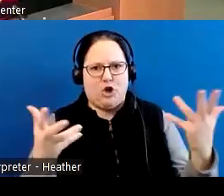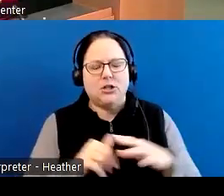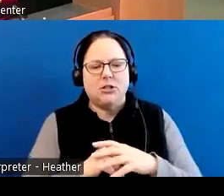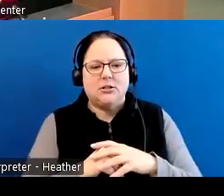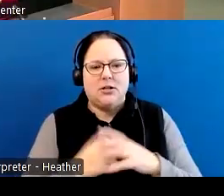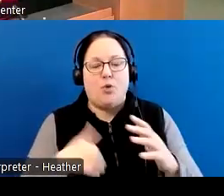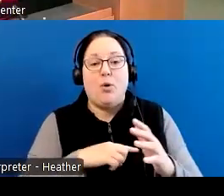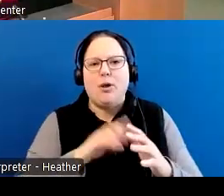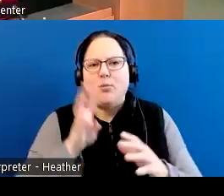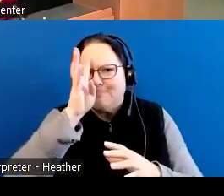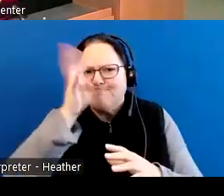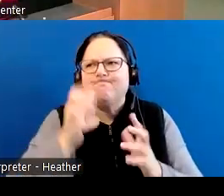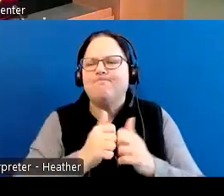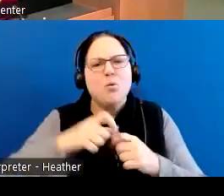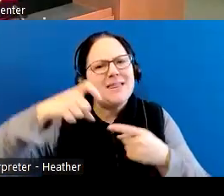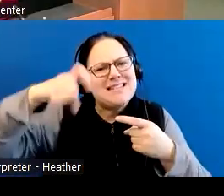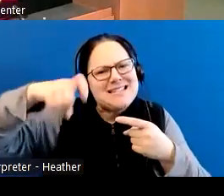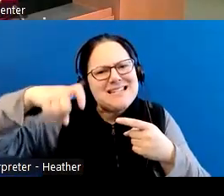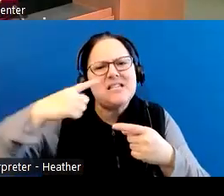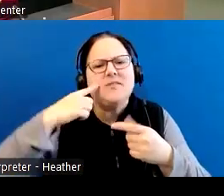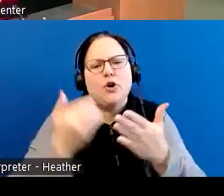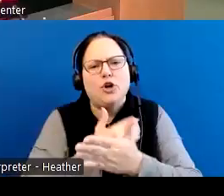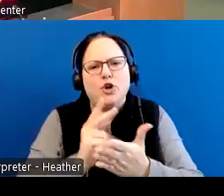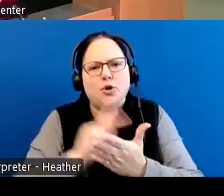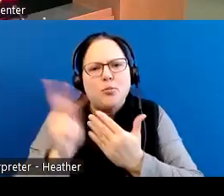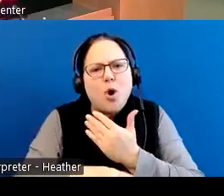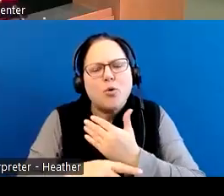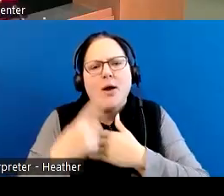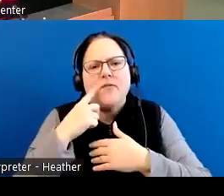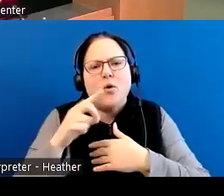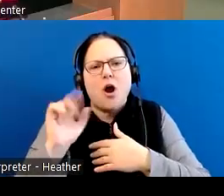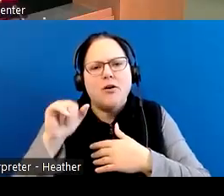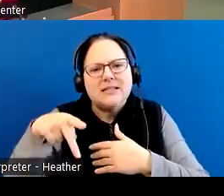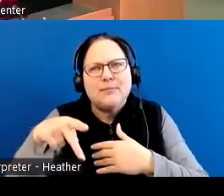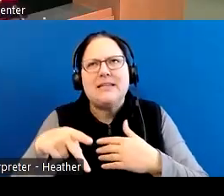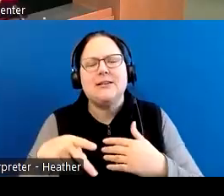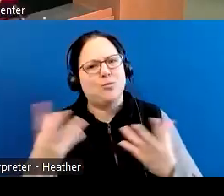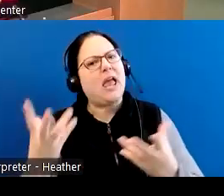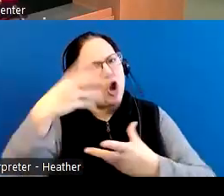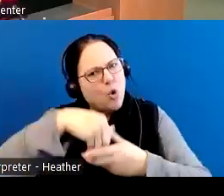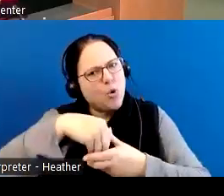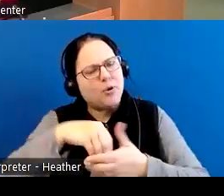for uh a new uh program RSP program uh we really folded that in and in 2018 we started doing these